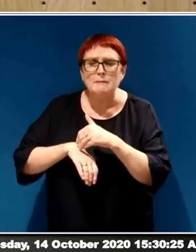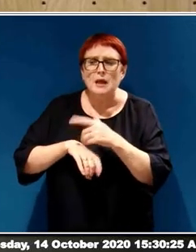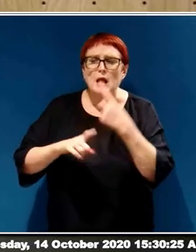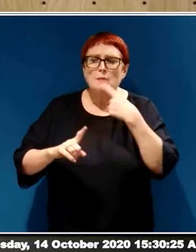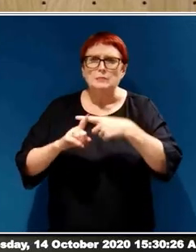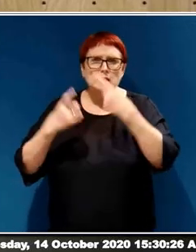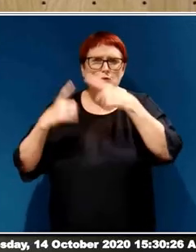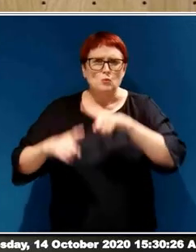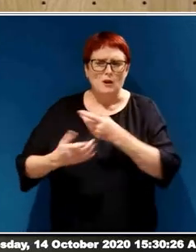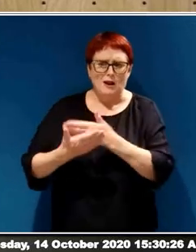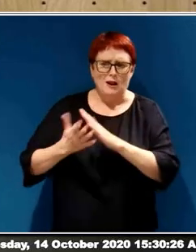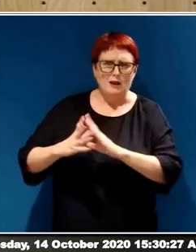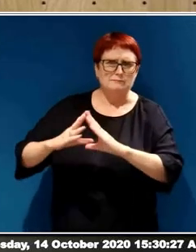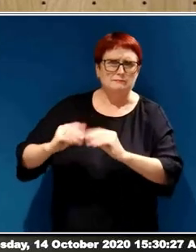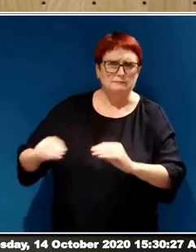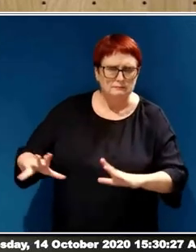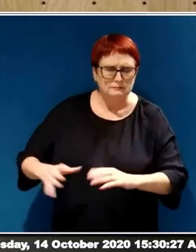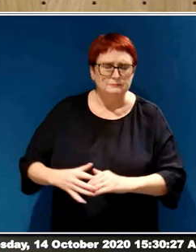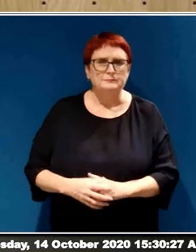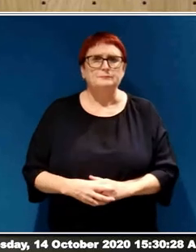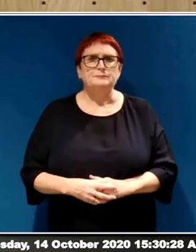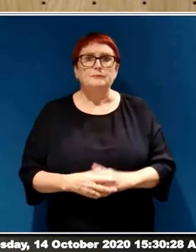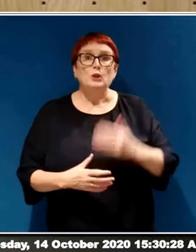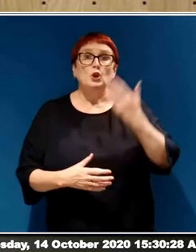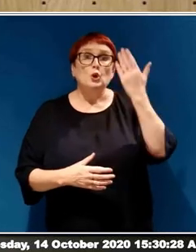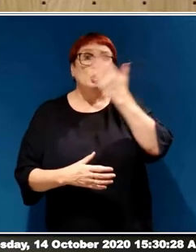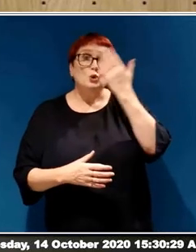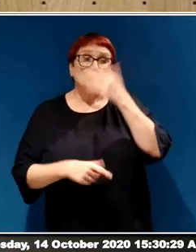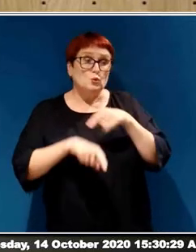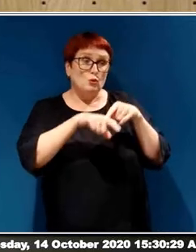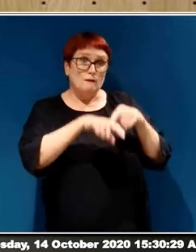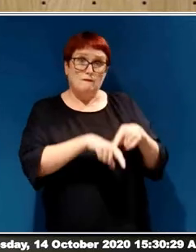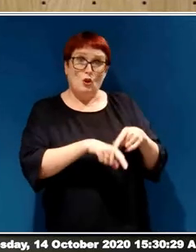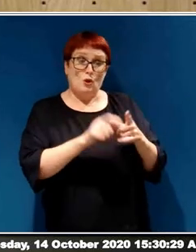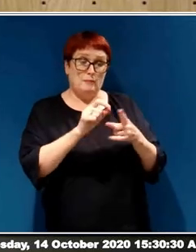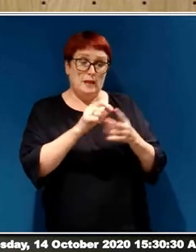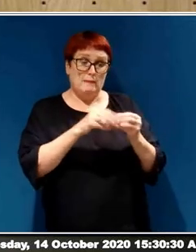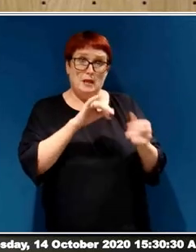Schools that are implementing correctly will also be teaching students the